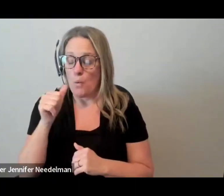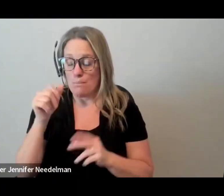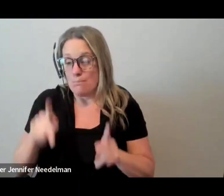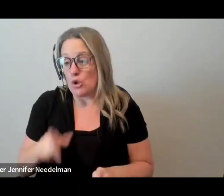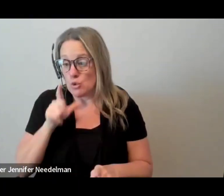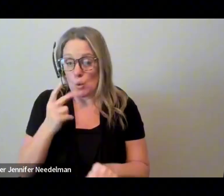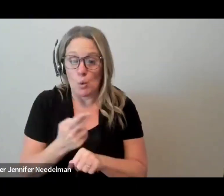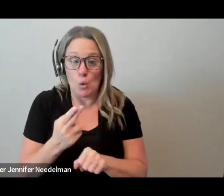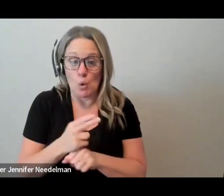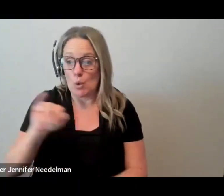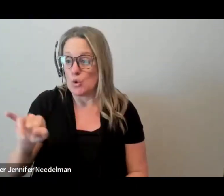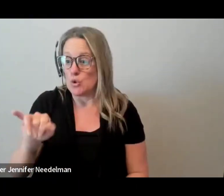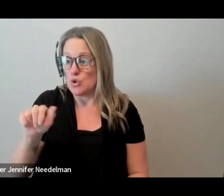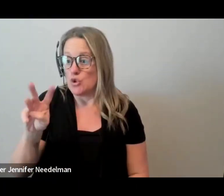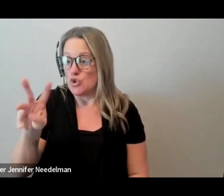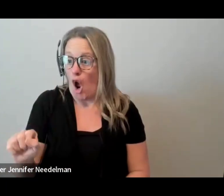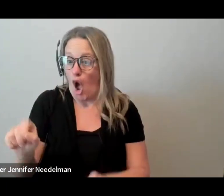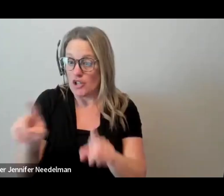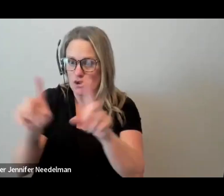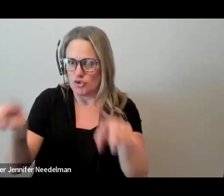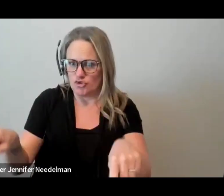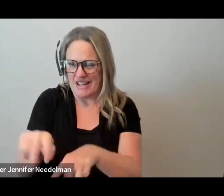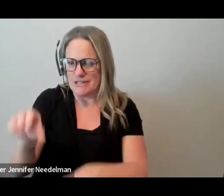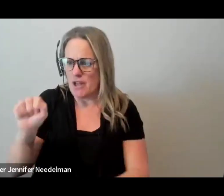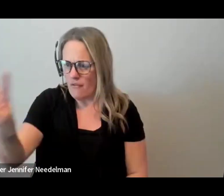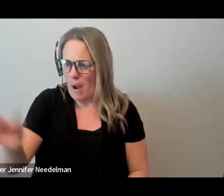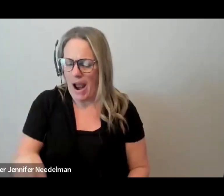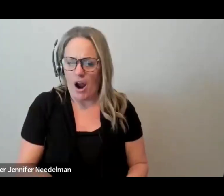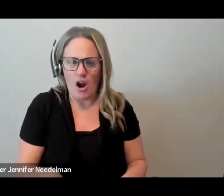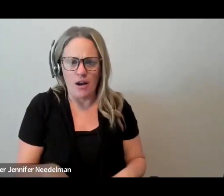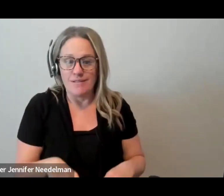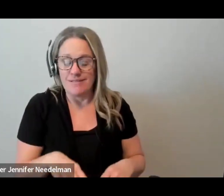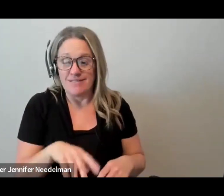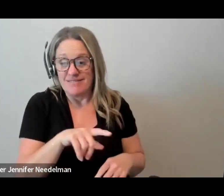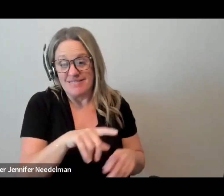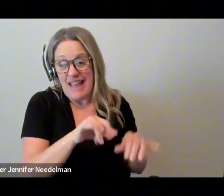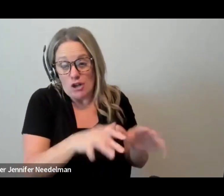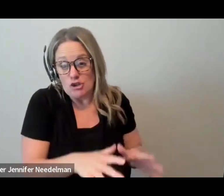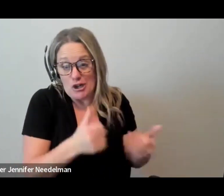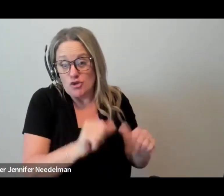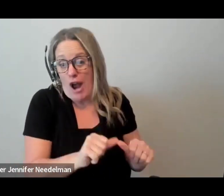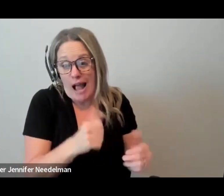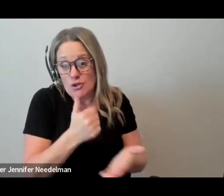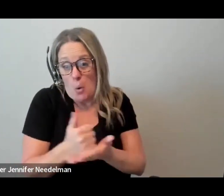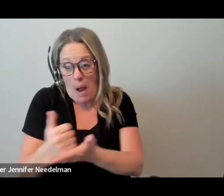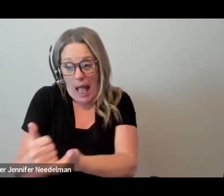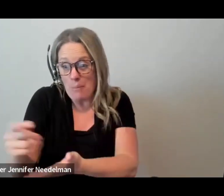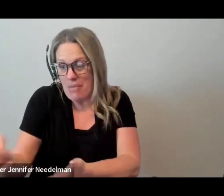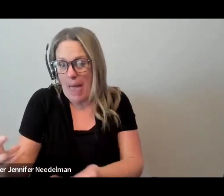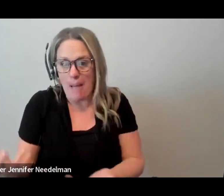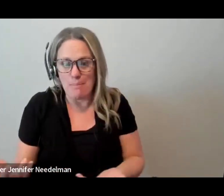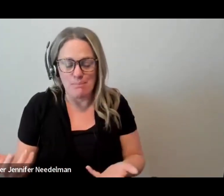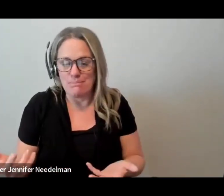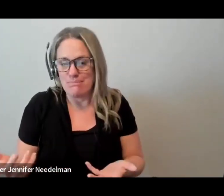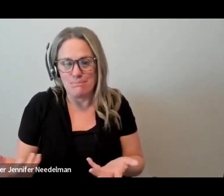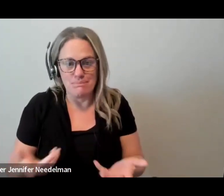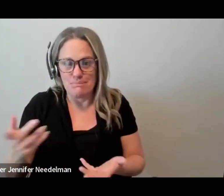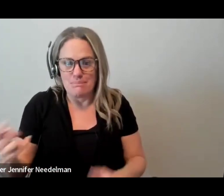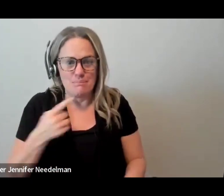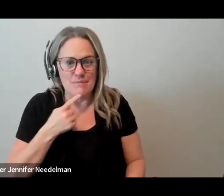and a support engineer, you know, did their level best to try and help them. However, you know, they said, oh, it's third party software,